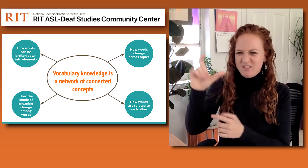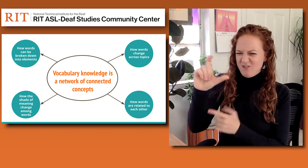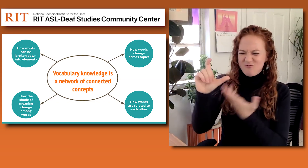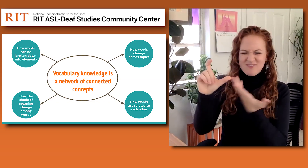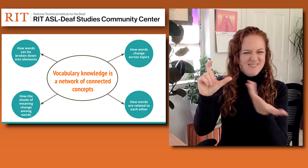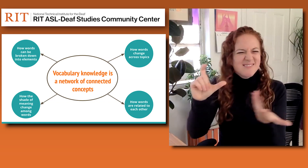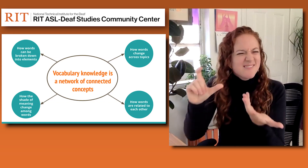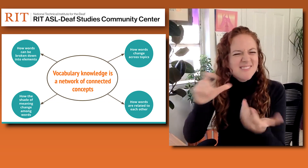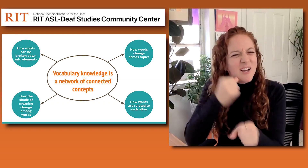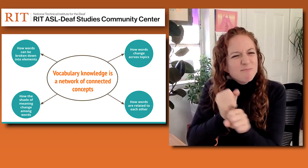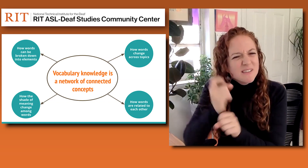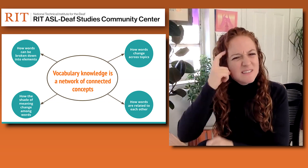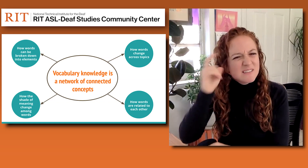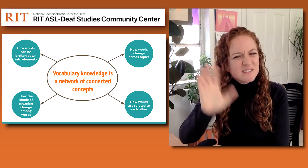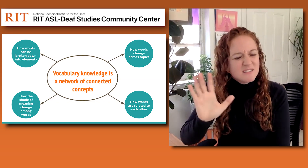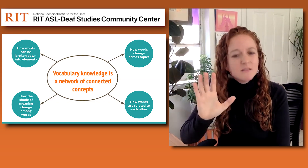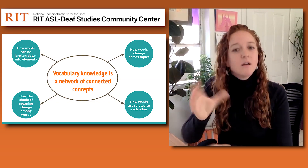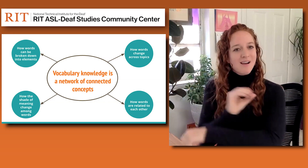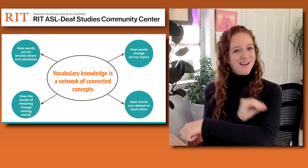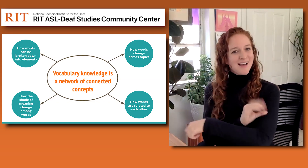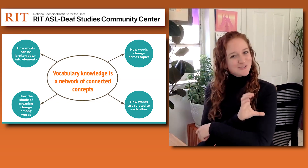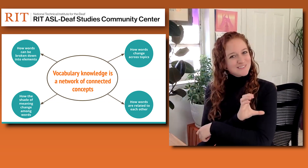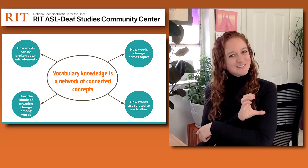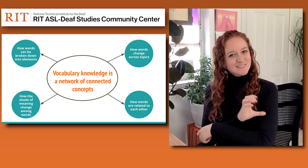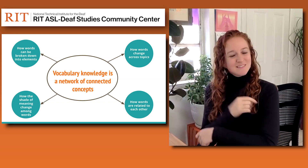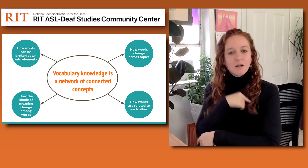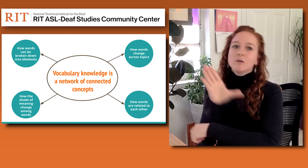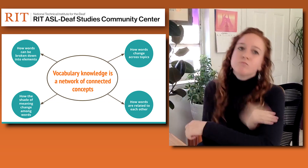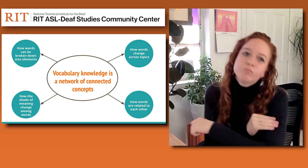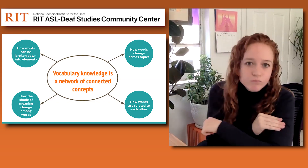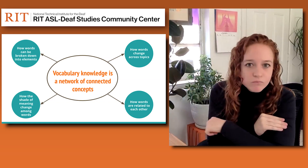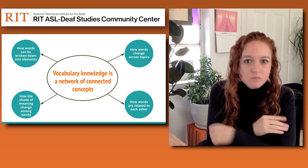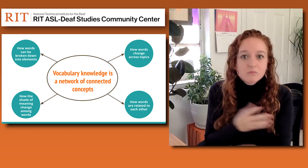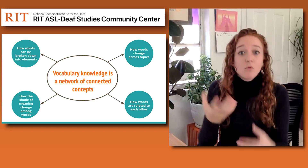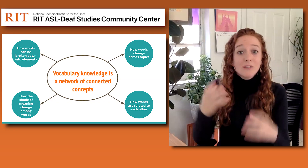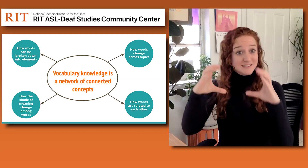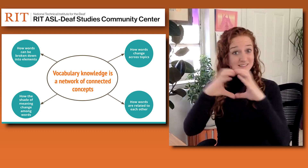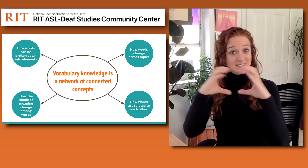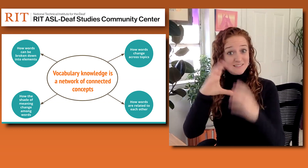I'm out of energy," using the physics energy sign, it doesn't work.